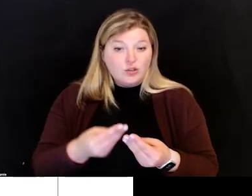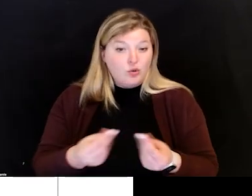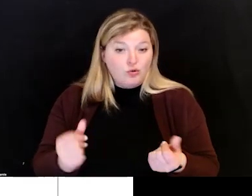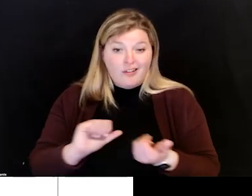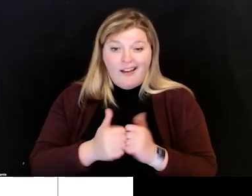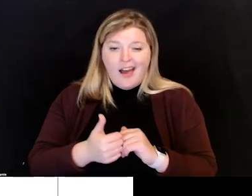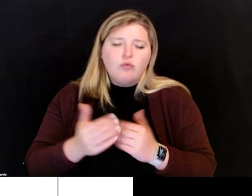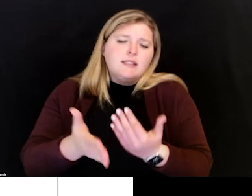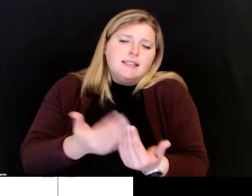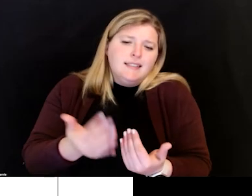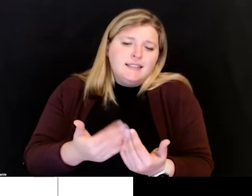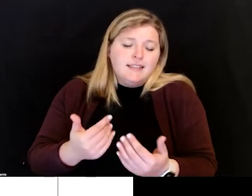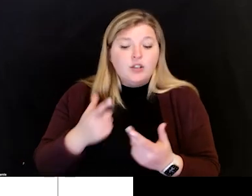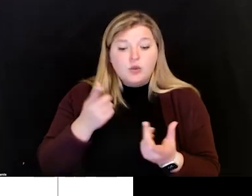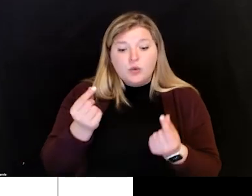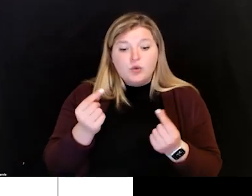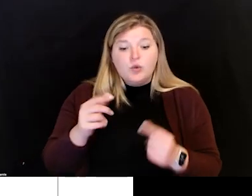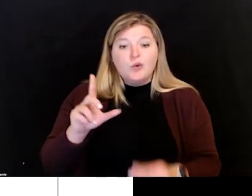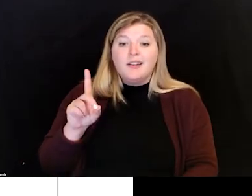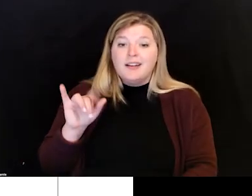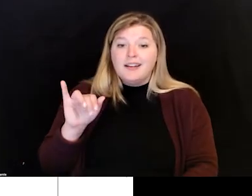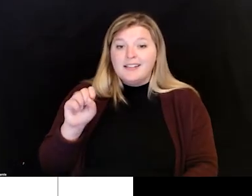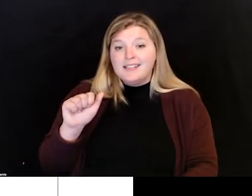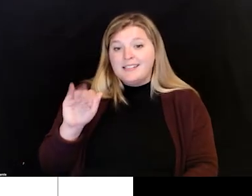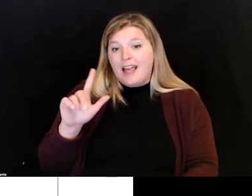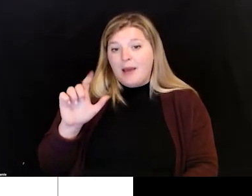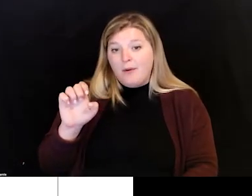All you have to do is simply disable the ligatures.